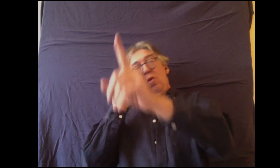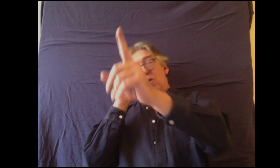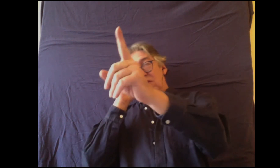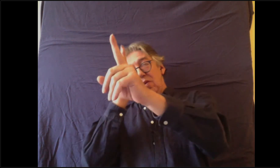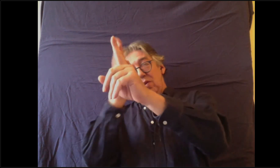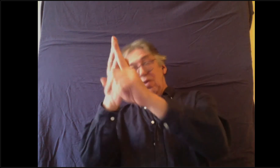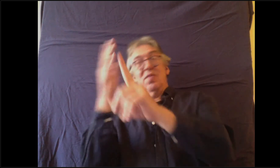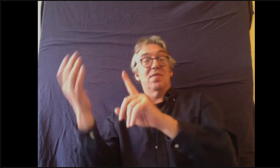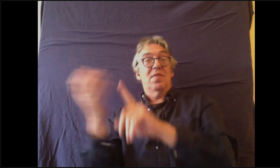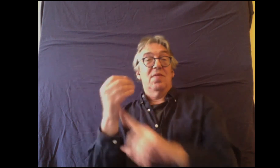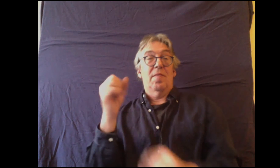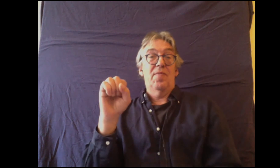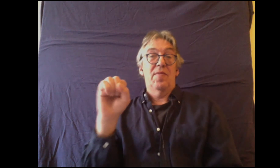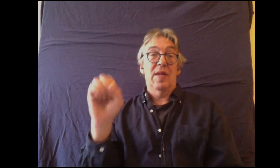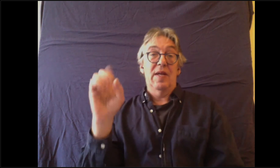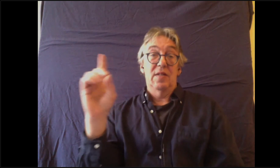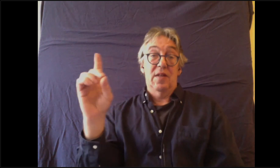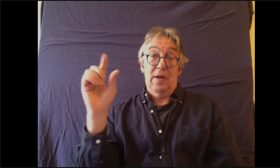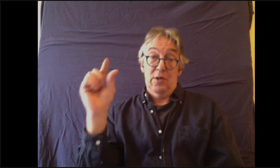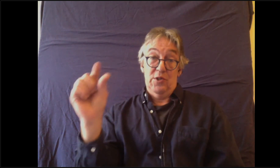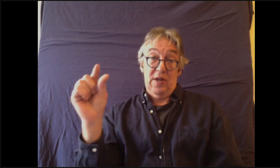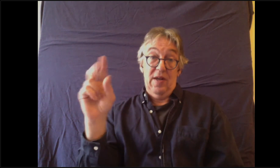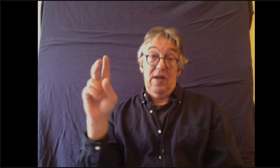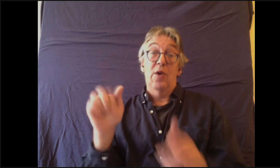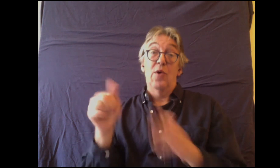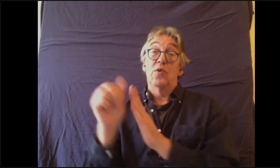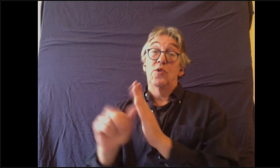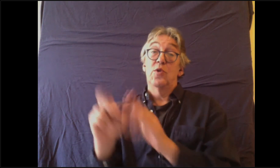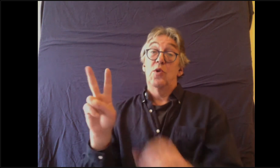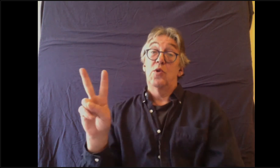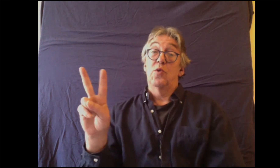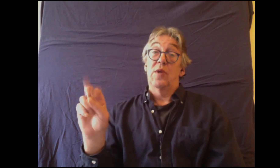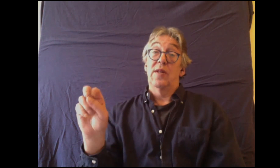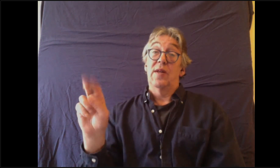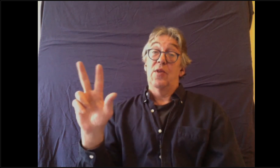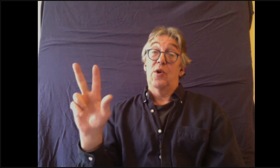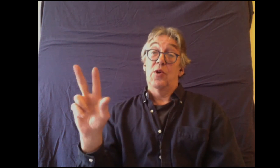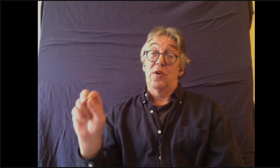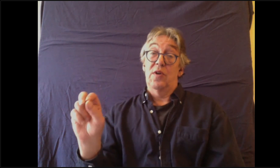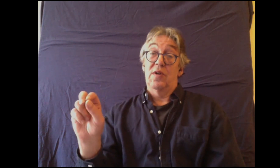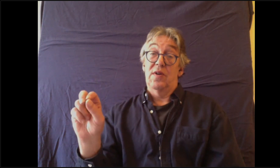There will be a new strategy on marginalized groups